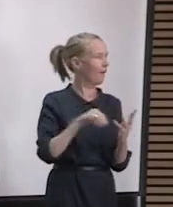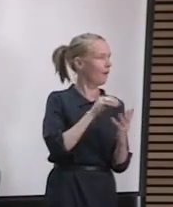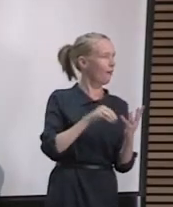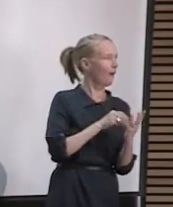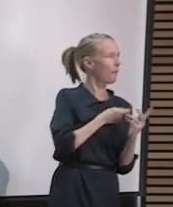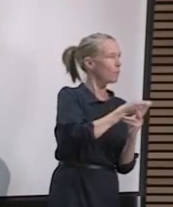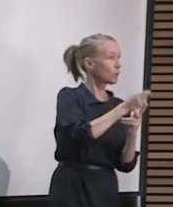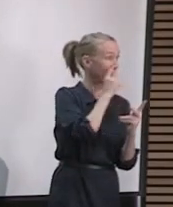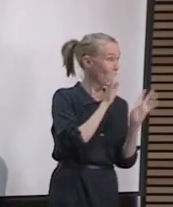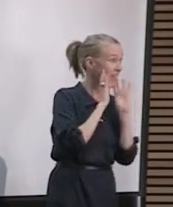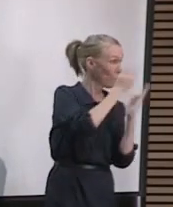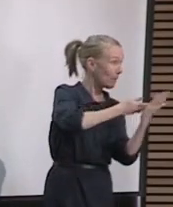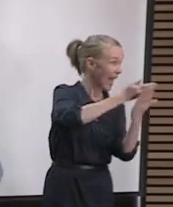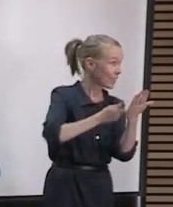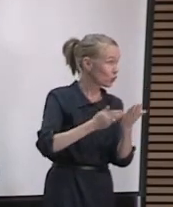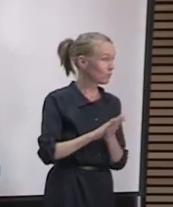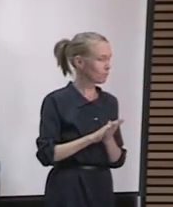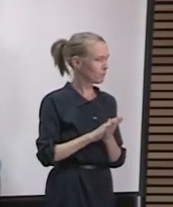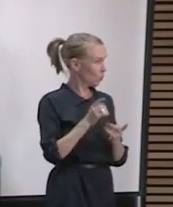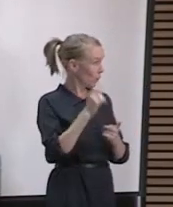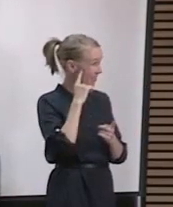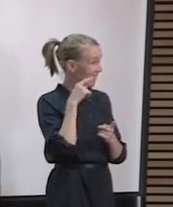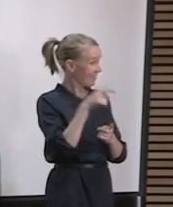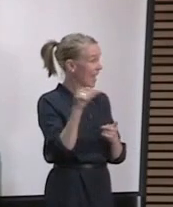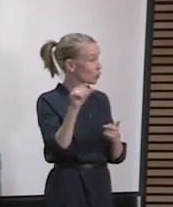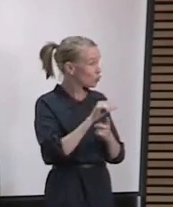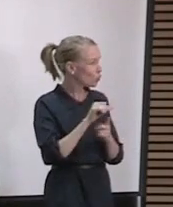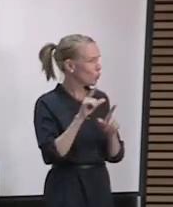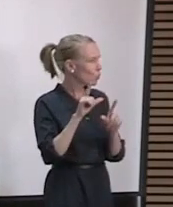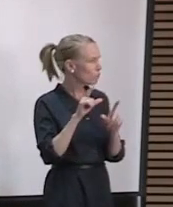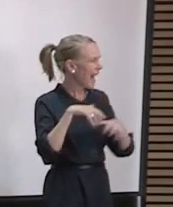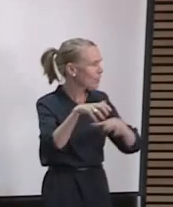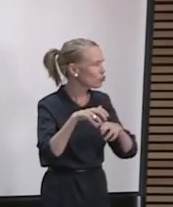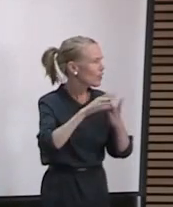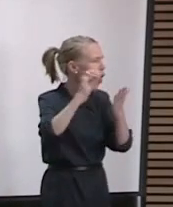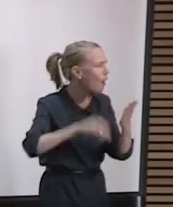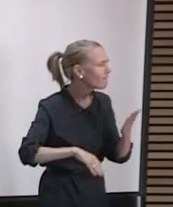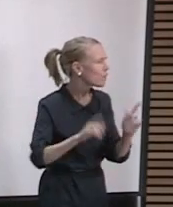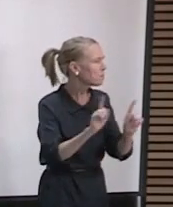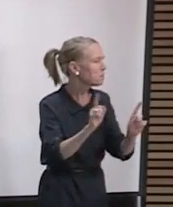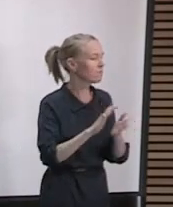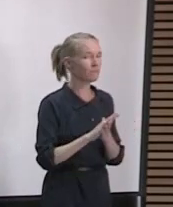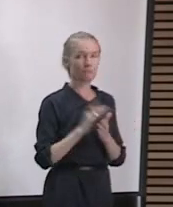into people's news feeds. What do you think that the platforms can do to stop them?